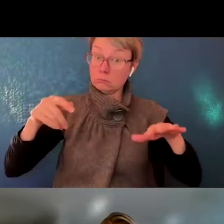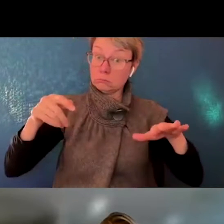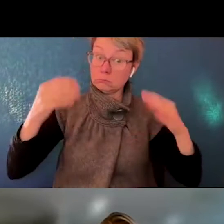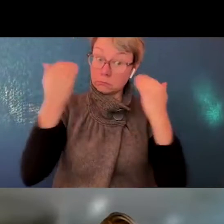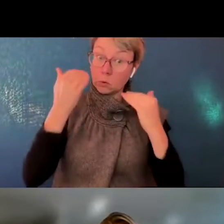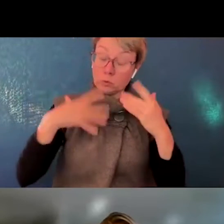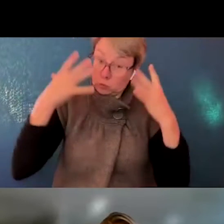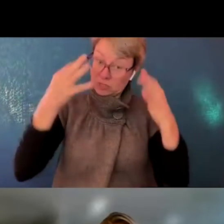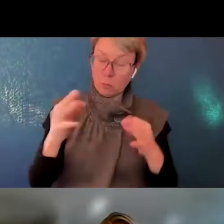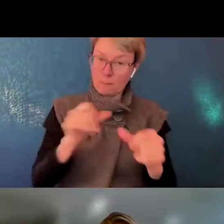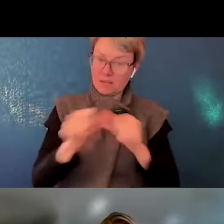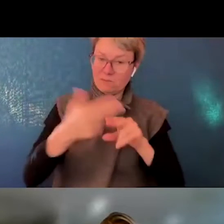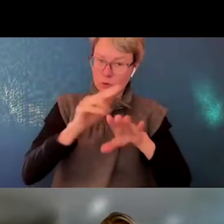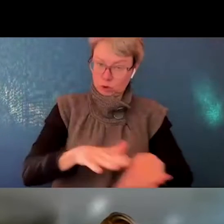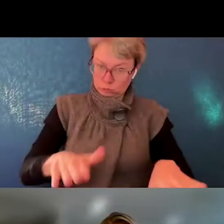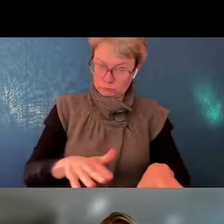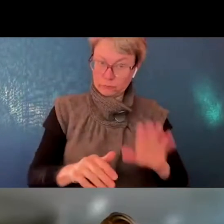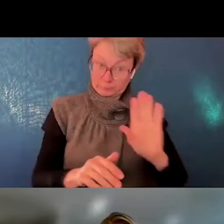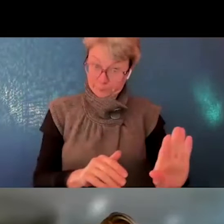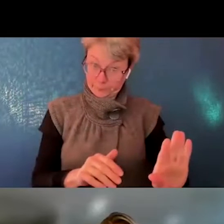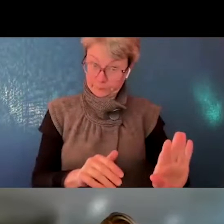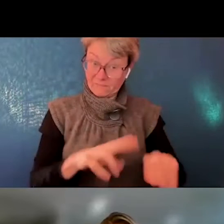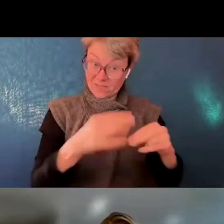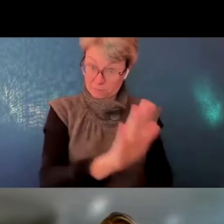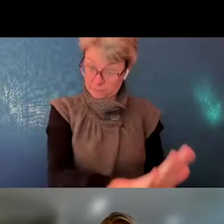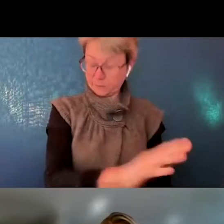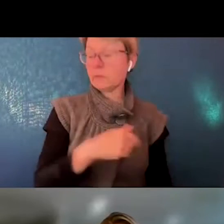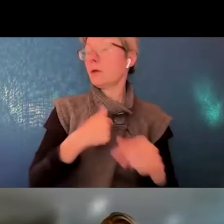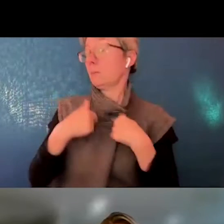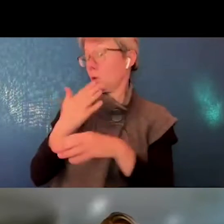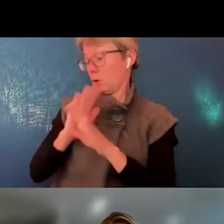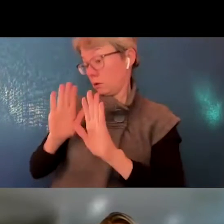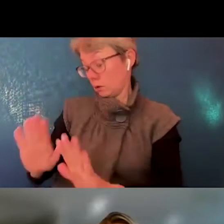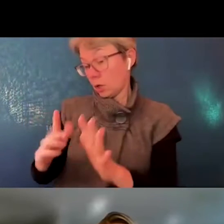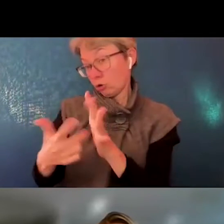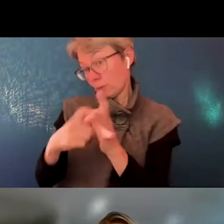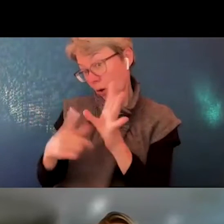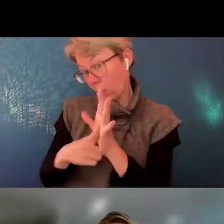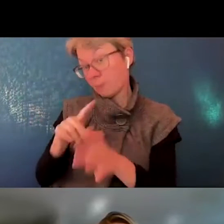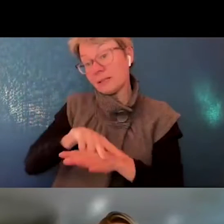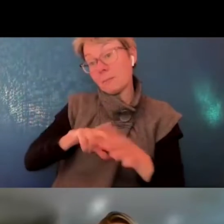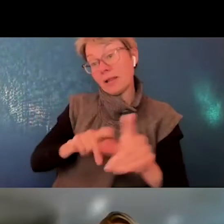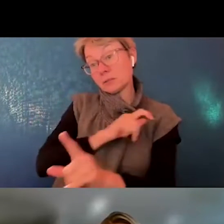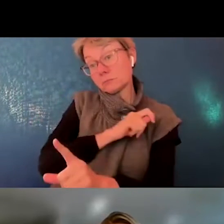Court which is in the criminal jurisdiction which uh deals with uh when police uh or other